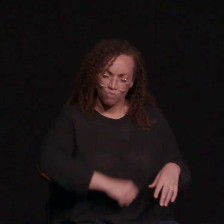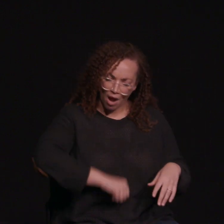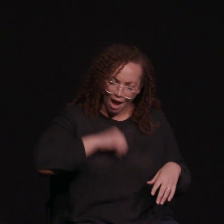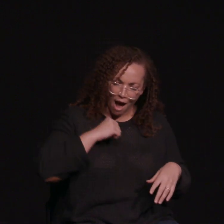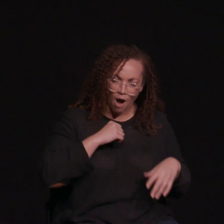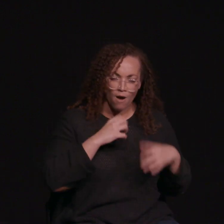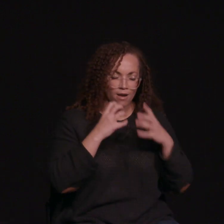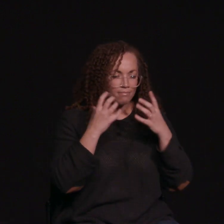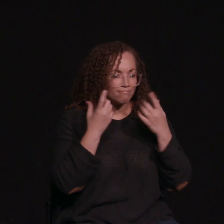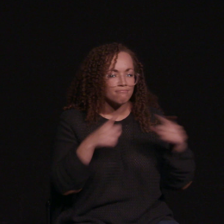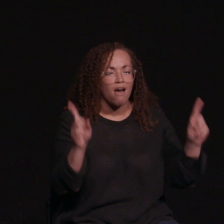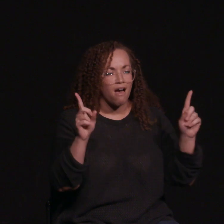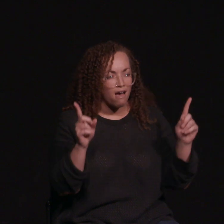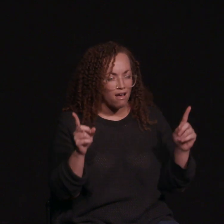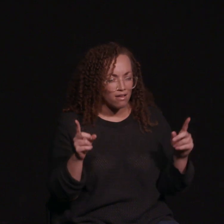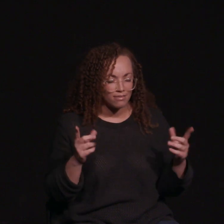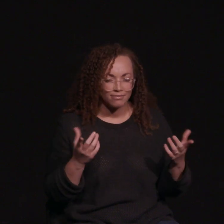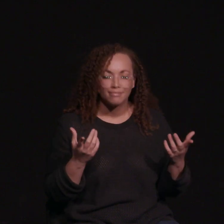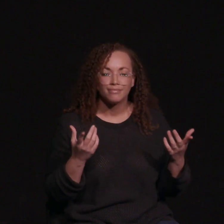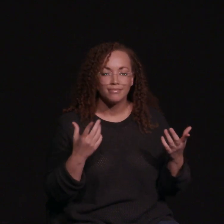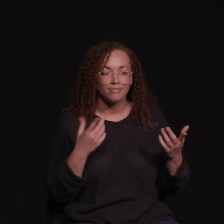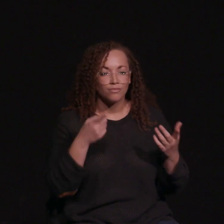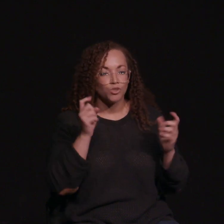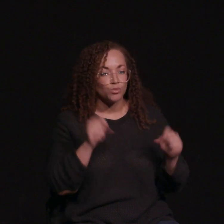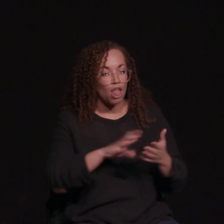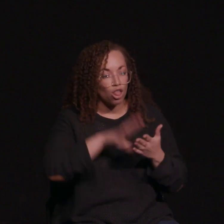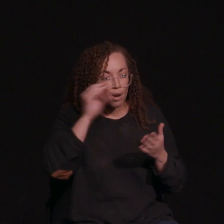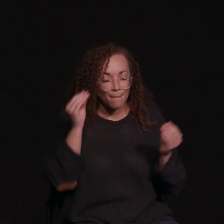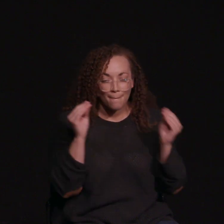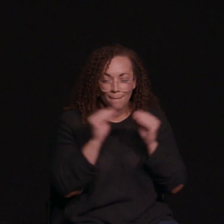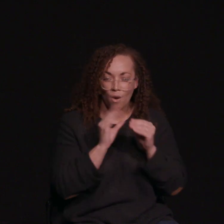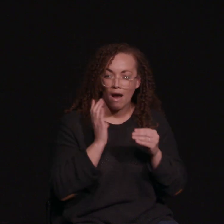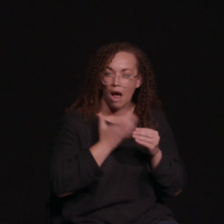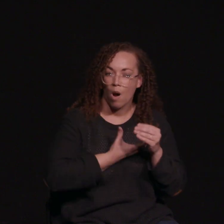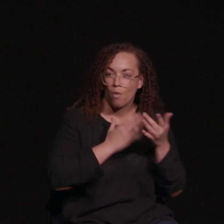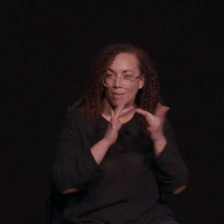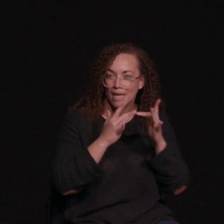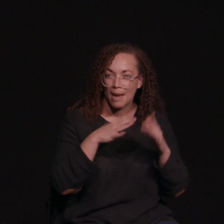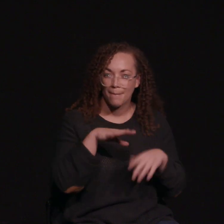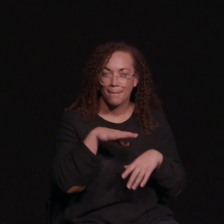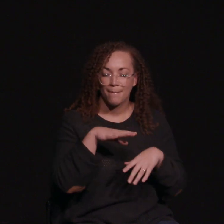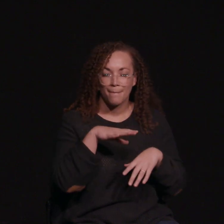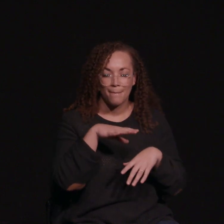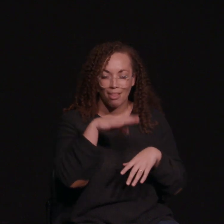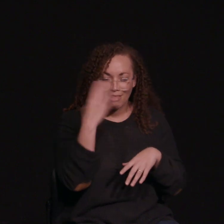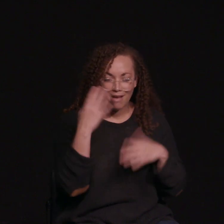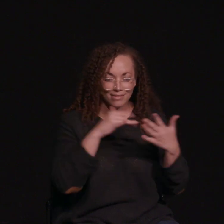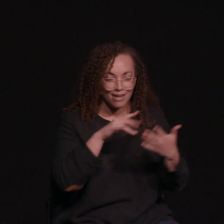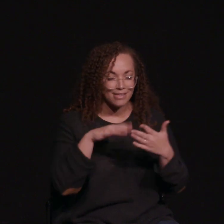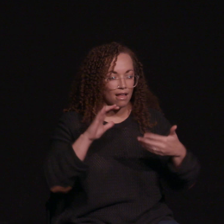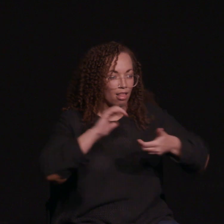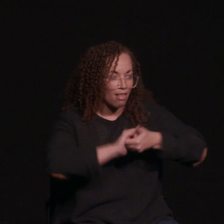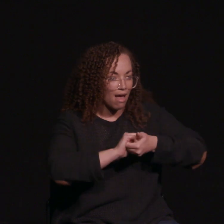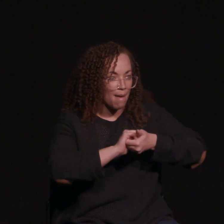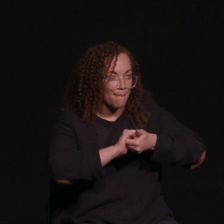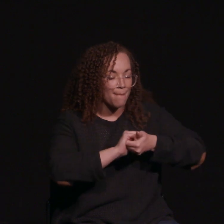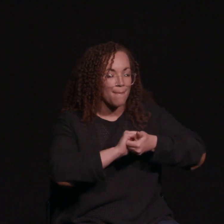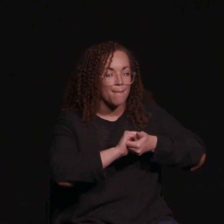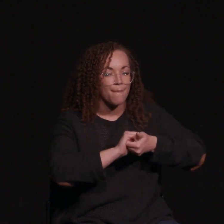And you can find out more about our work at our website, blackstudiescollab@berkeley.edu.